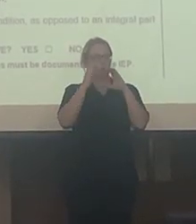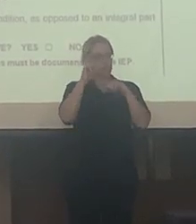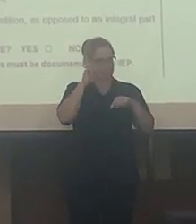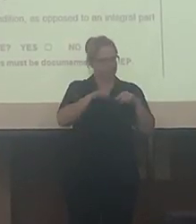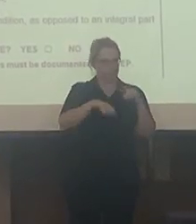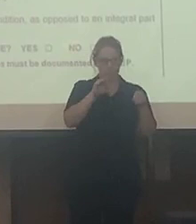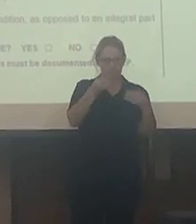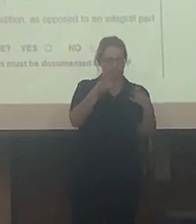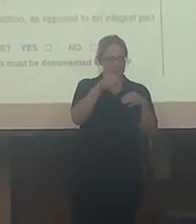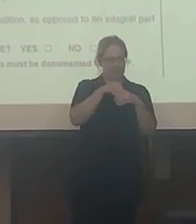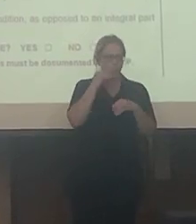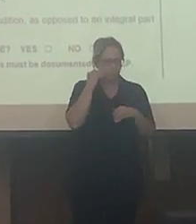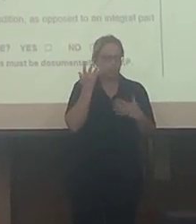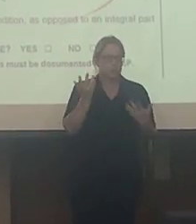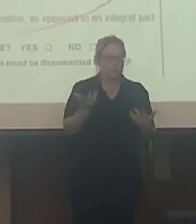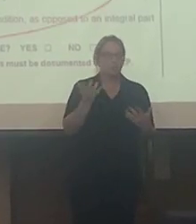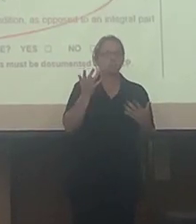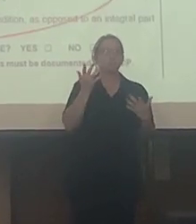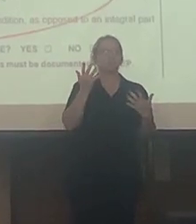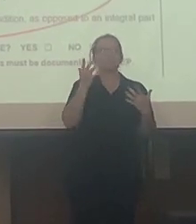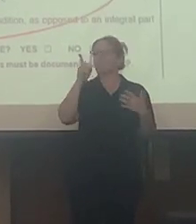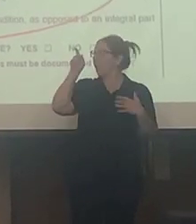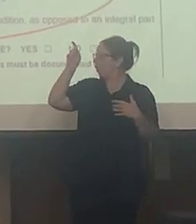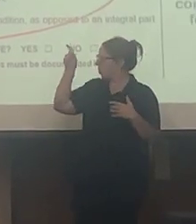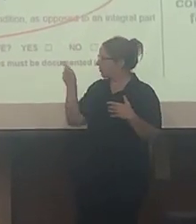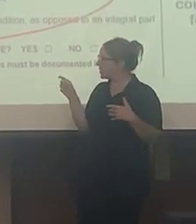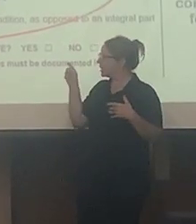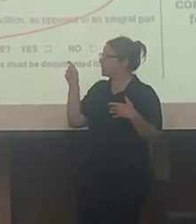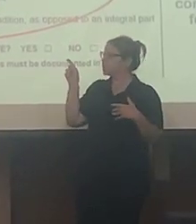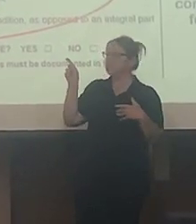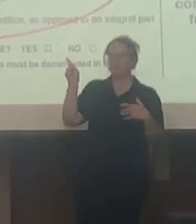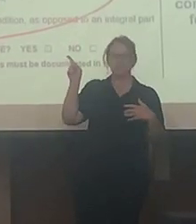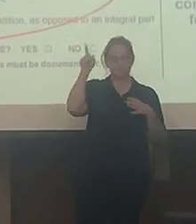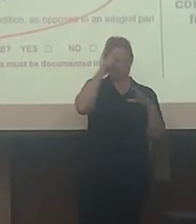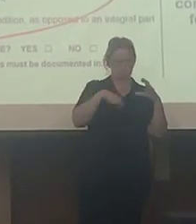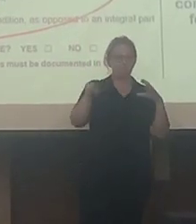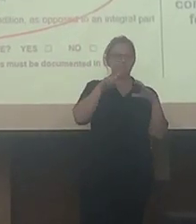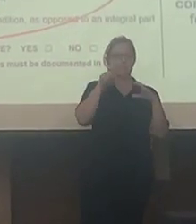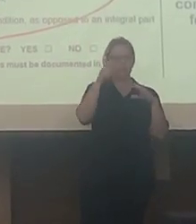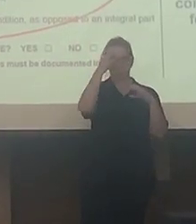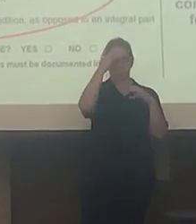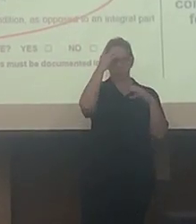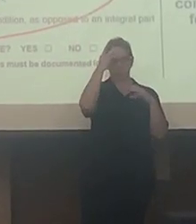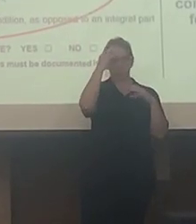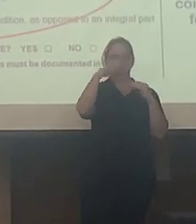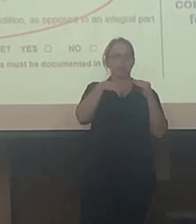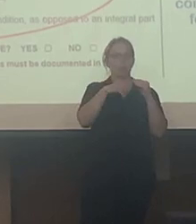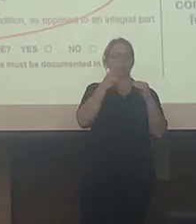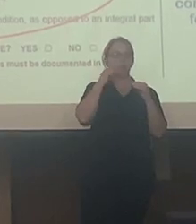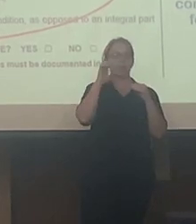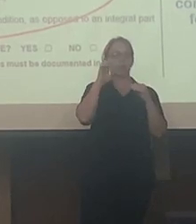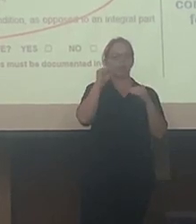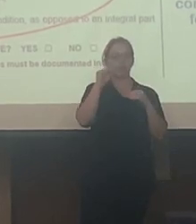necessarily all of these considerations need to be thought about for esi now if your child